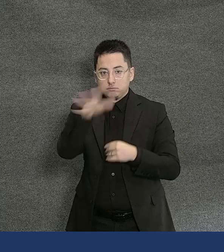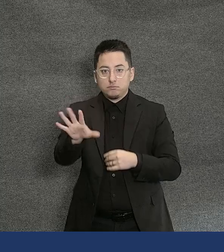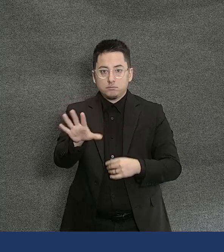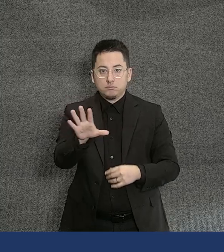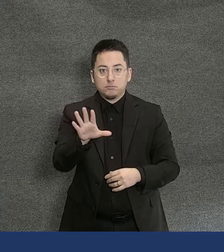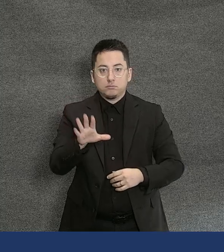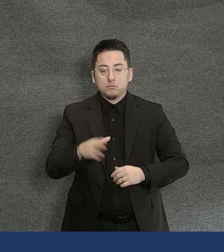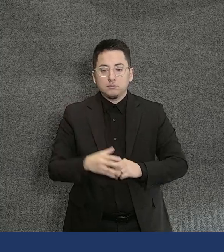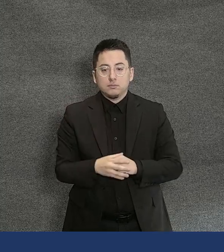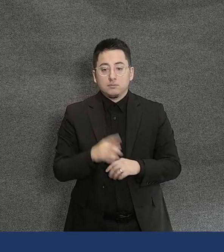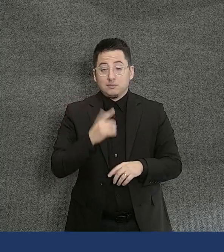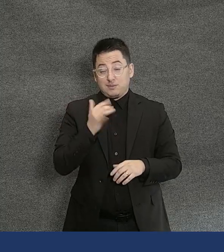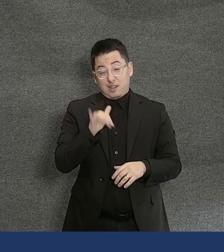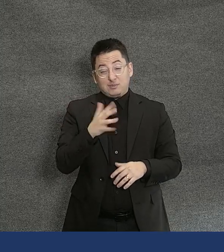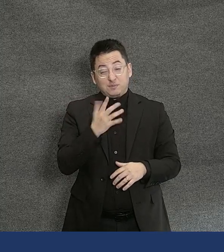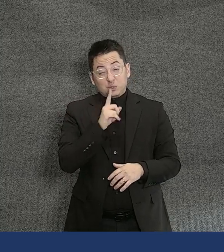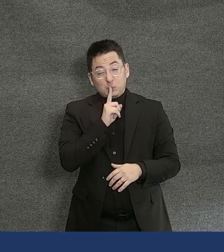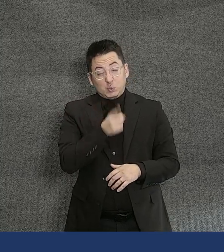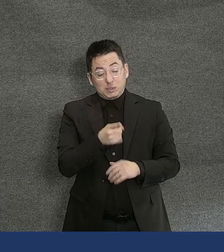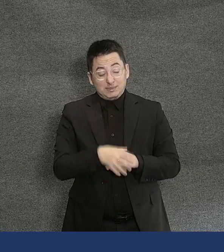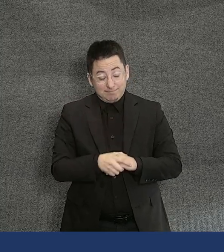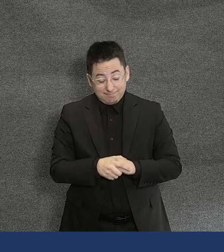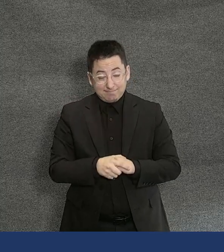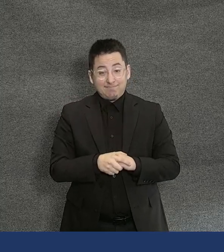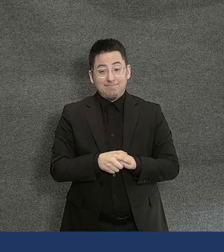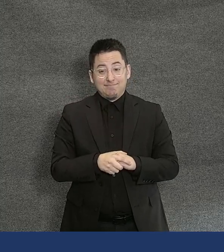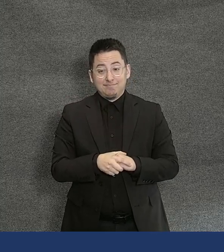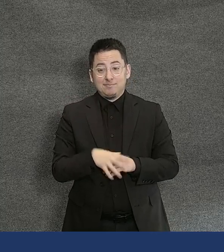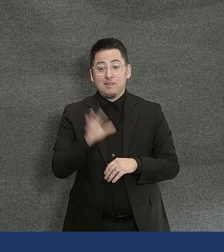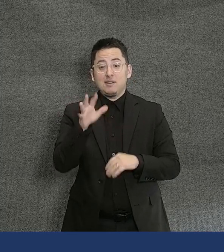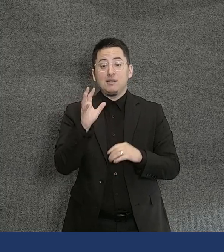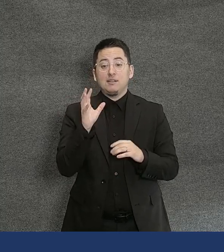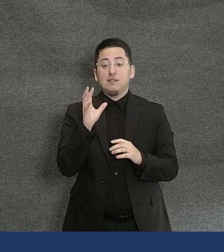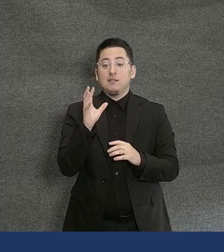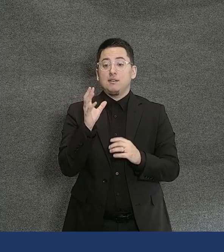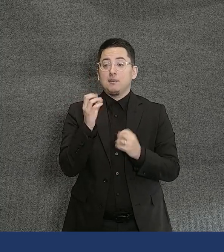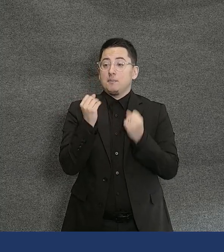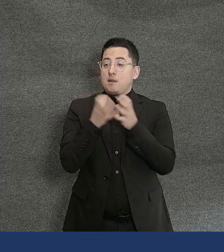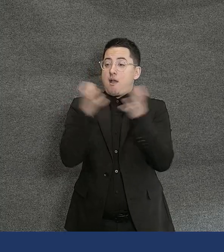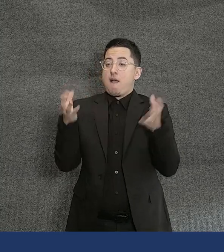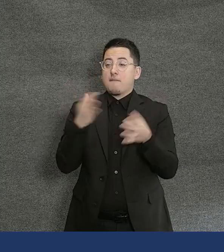And so a lot of the work that I did interacted a lot with Damon.